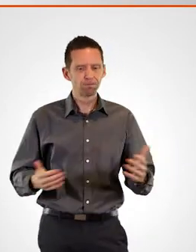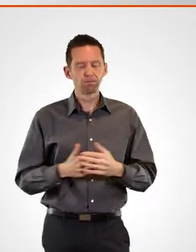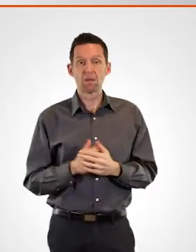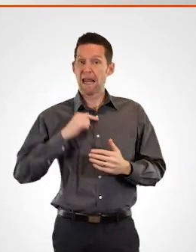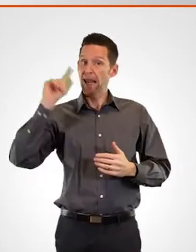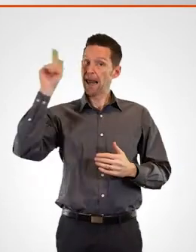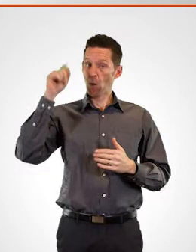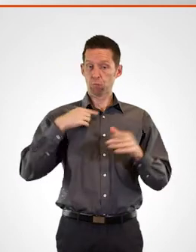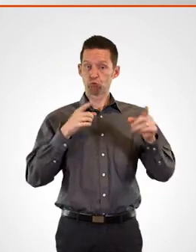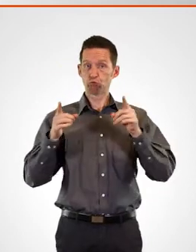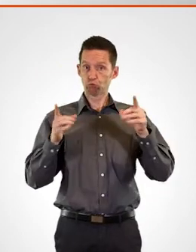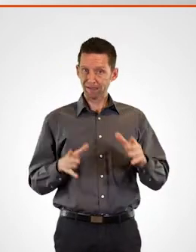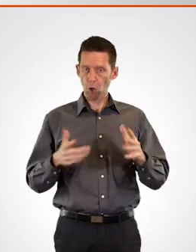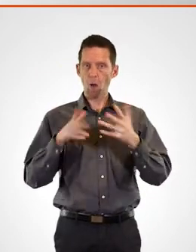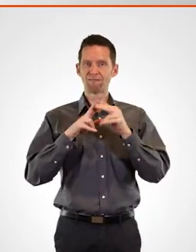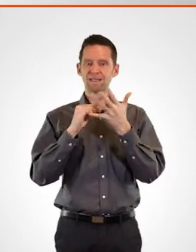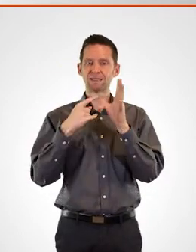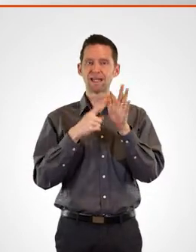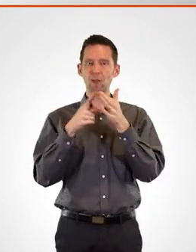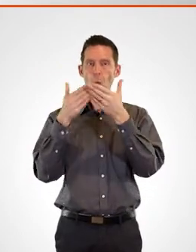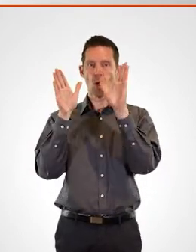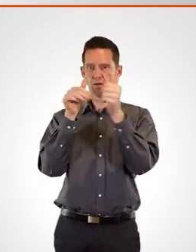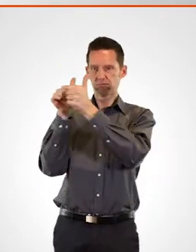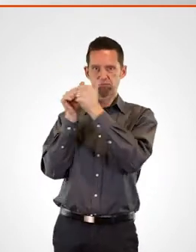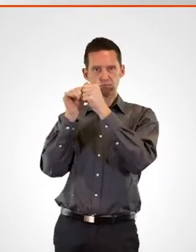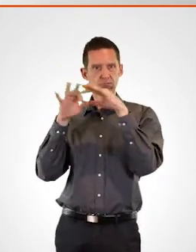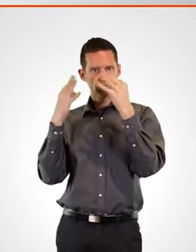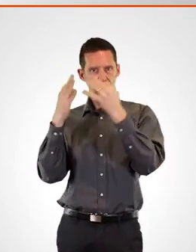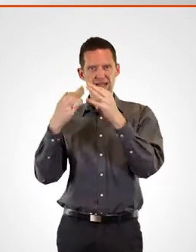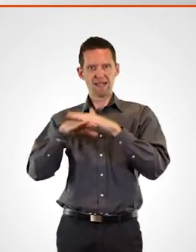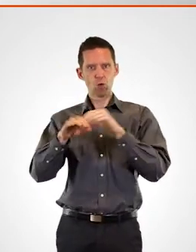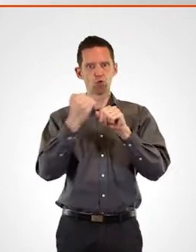and I now am currently the director of a statewide coalition in Georgia